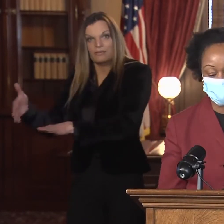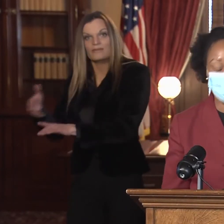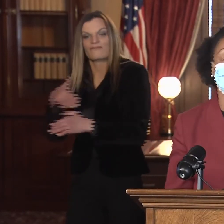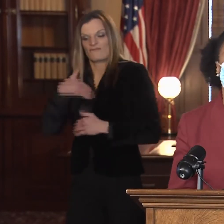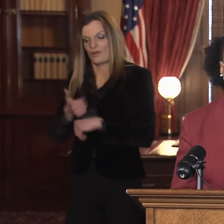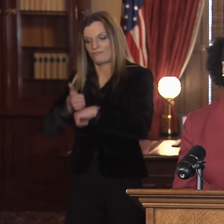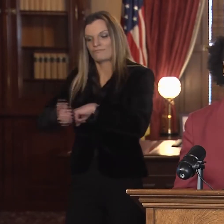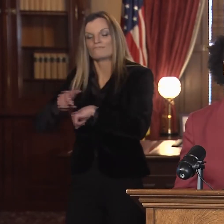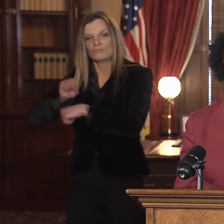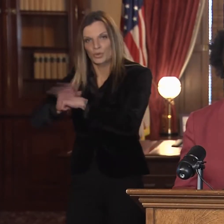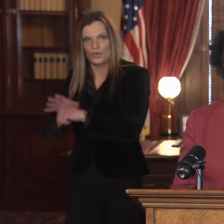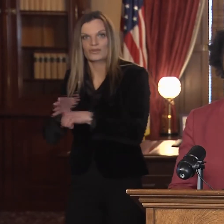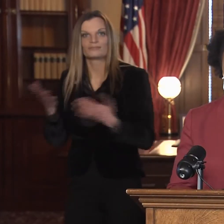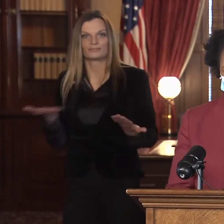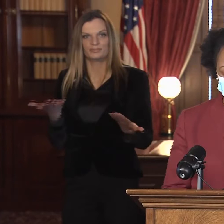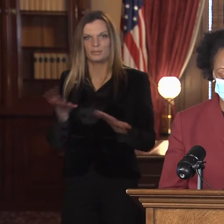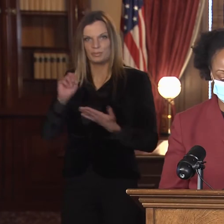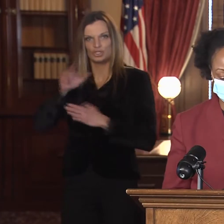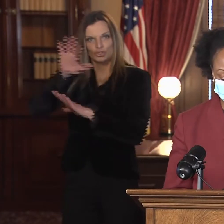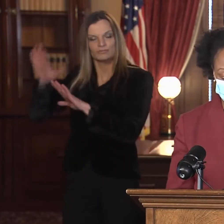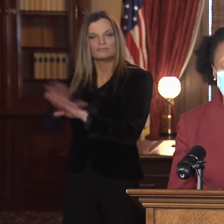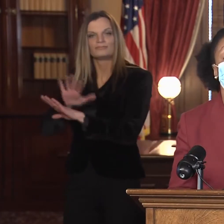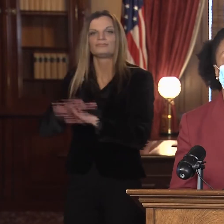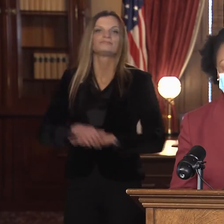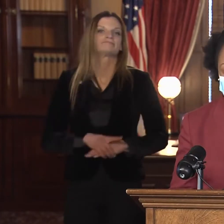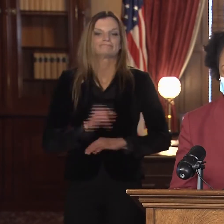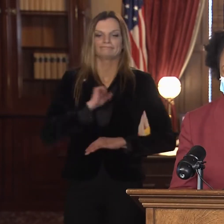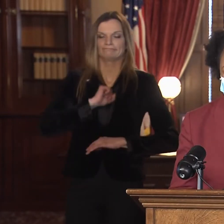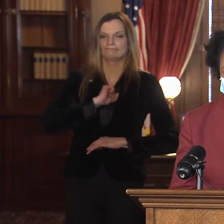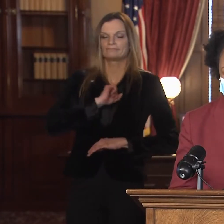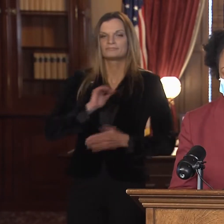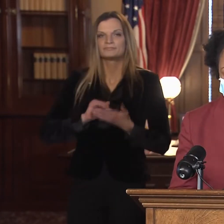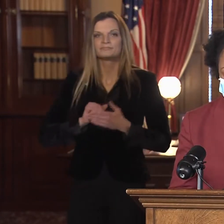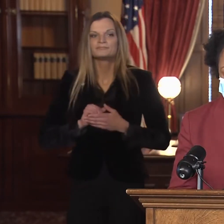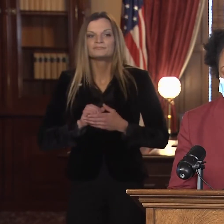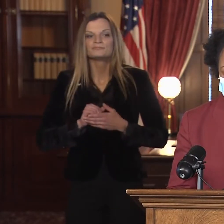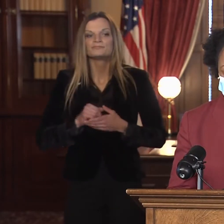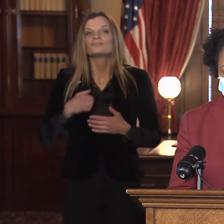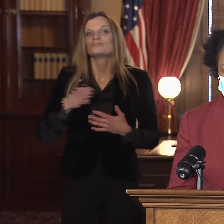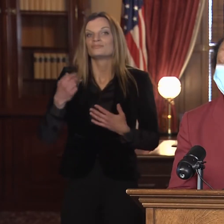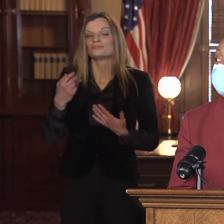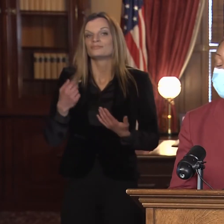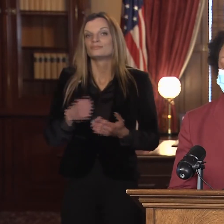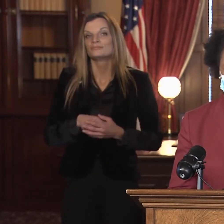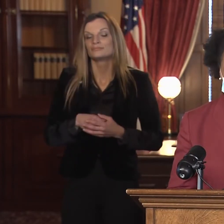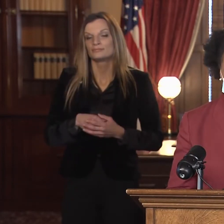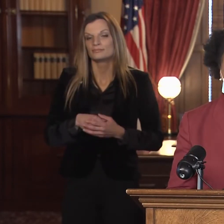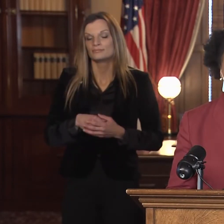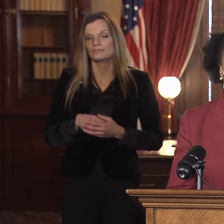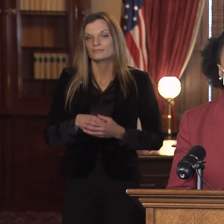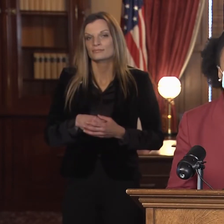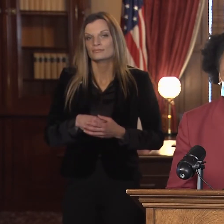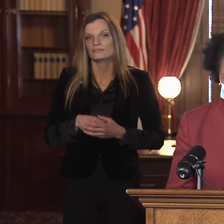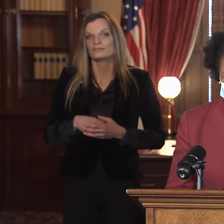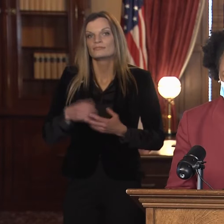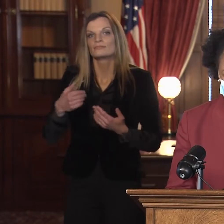WE NOW ARE AT 437,985 TOTAL CASES AND 10,752 DEATHS DUE TO COVID-19 IN MICHIGAN.